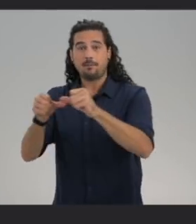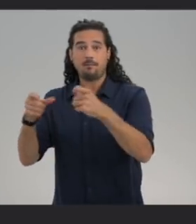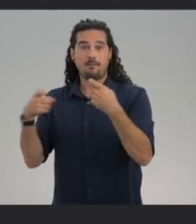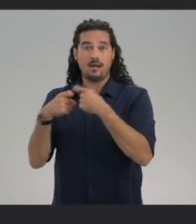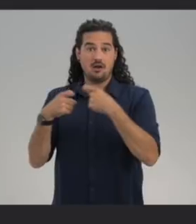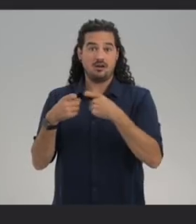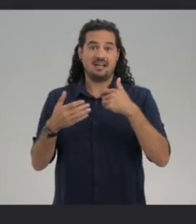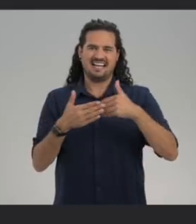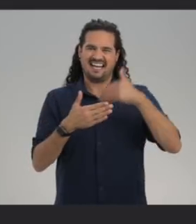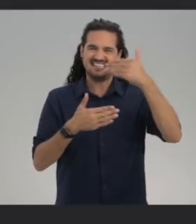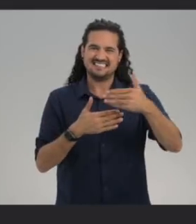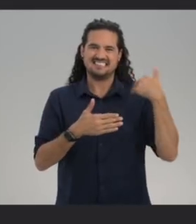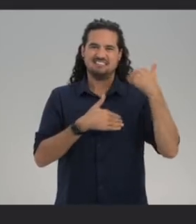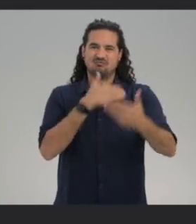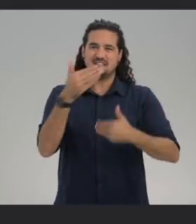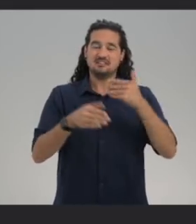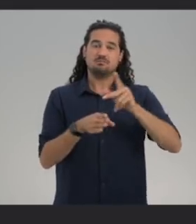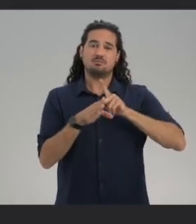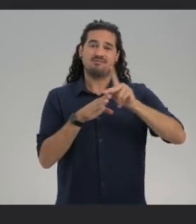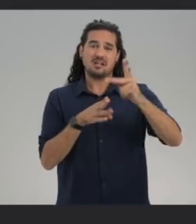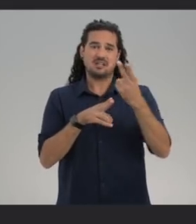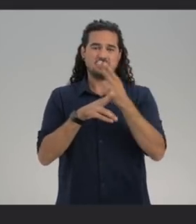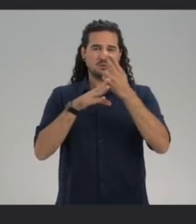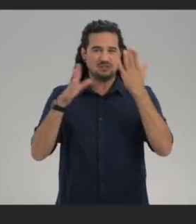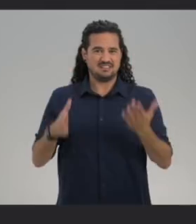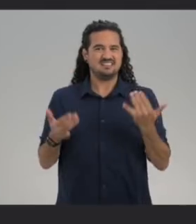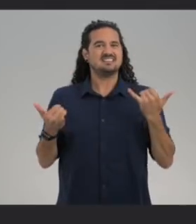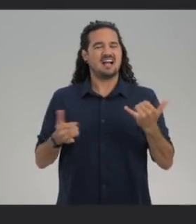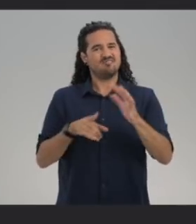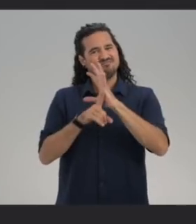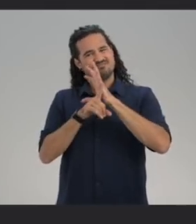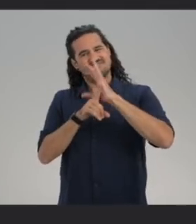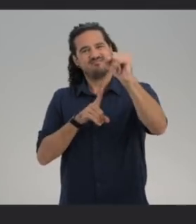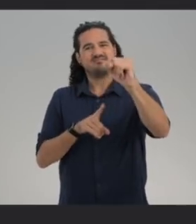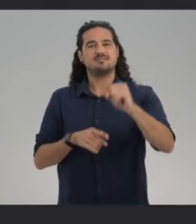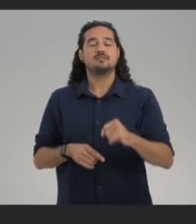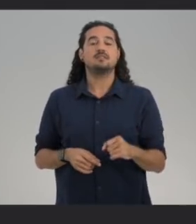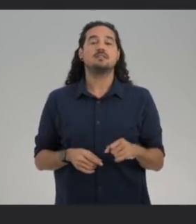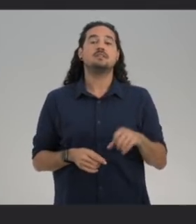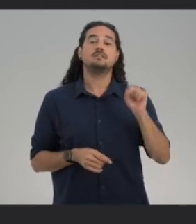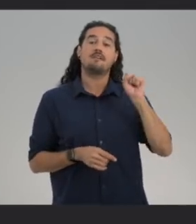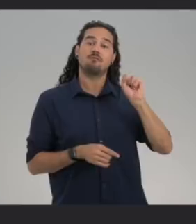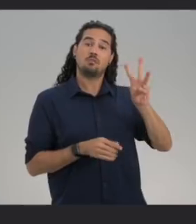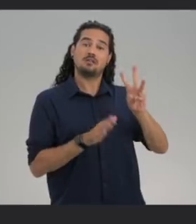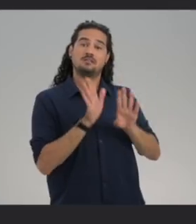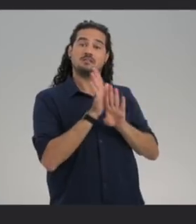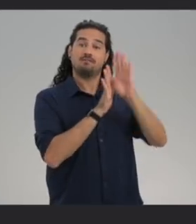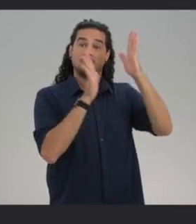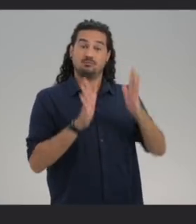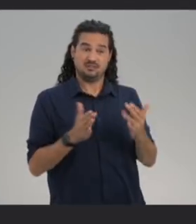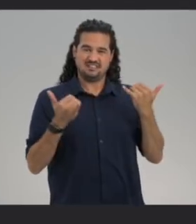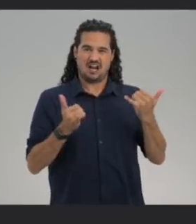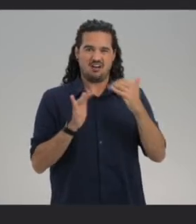the productivity of our pro users goes through the roof. For instance, software developers can compile four times as much code